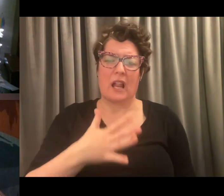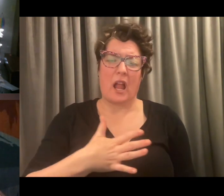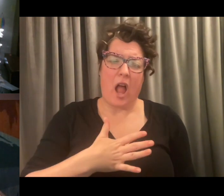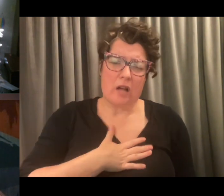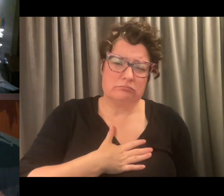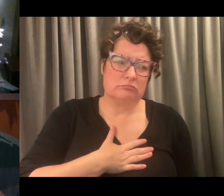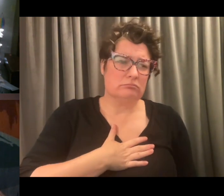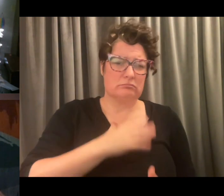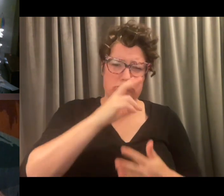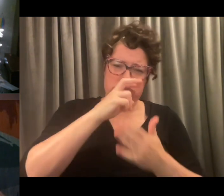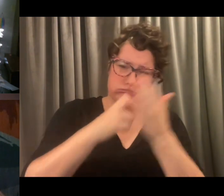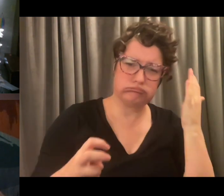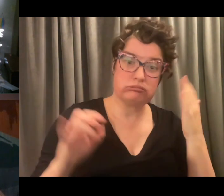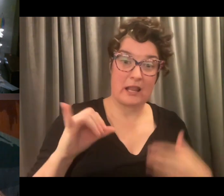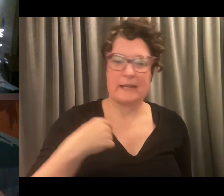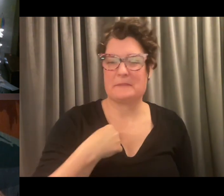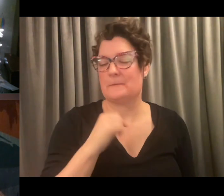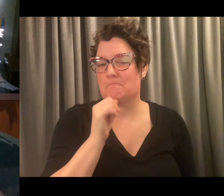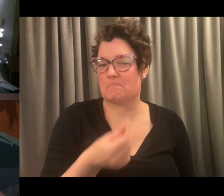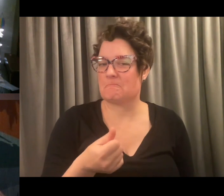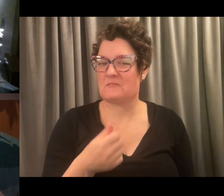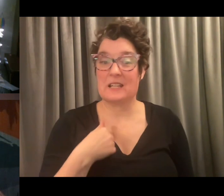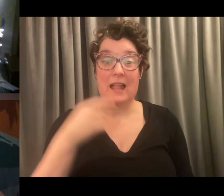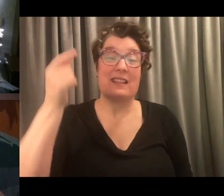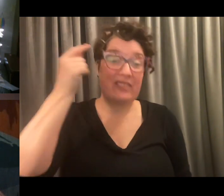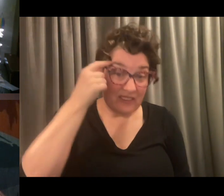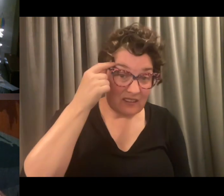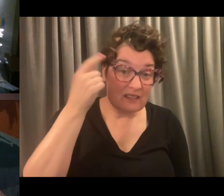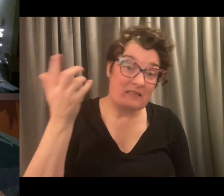and I think that's because, you know, I was a curious kid and if you told